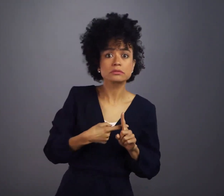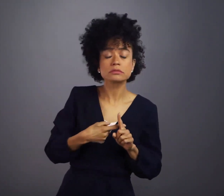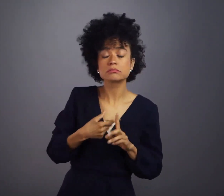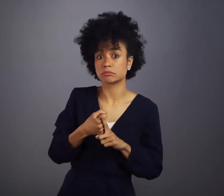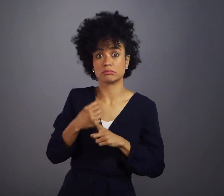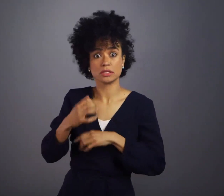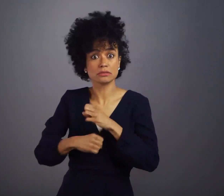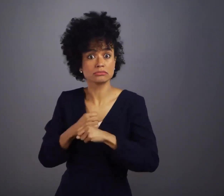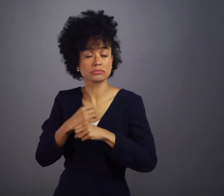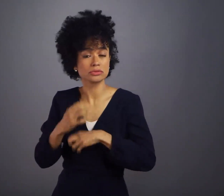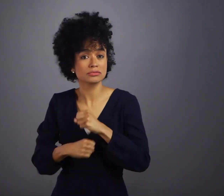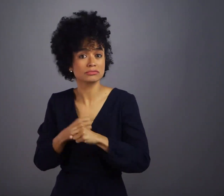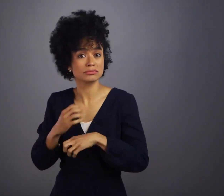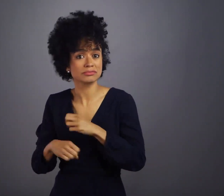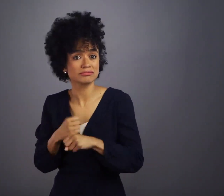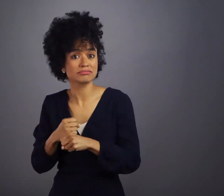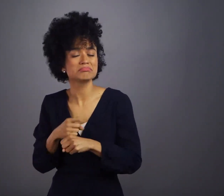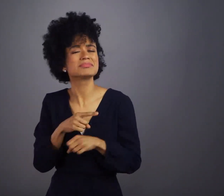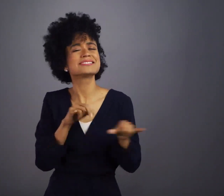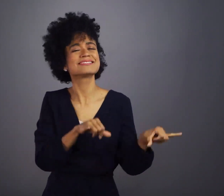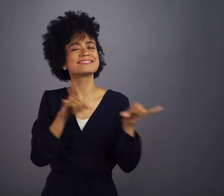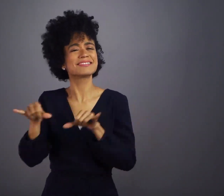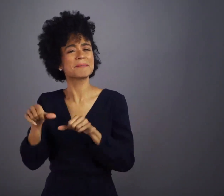he reacts much like other men.